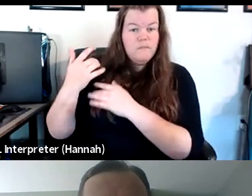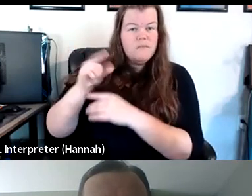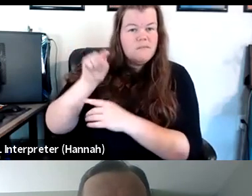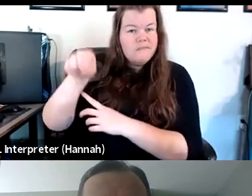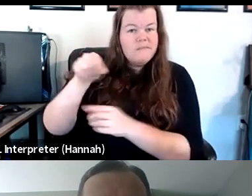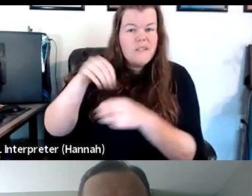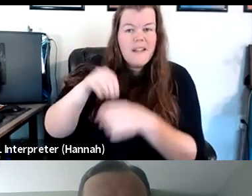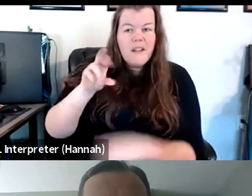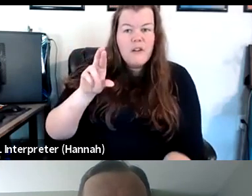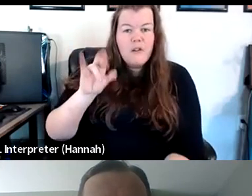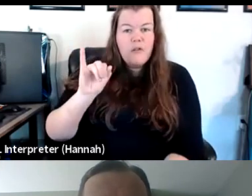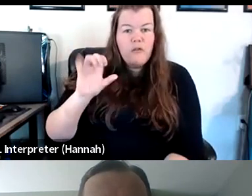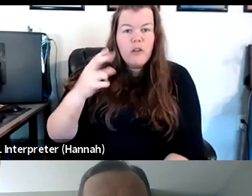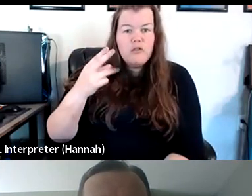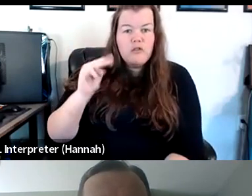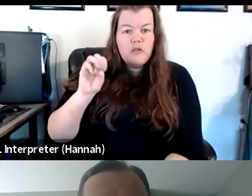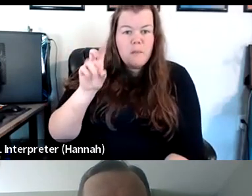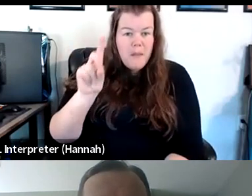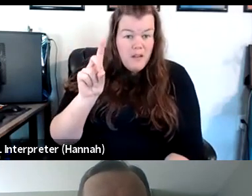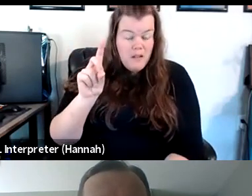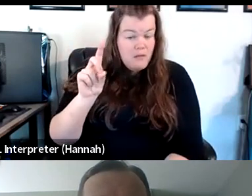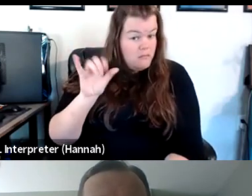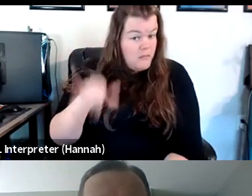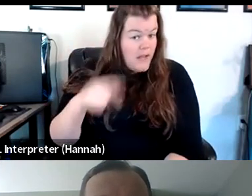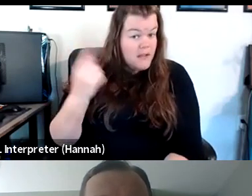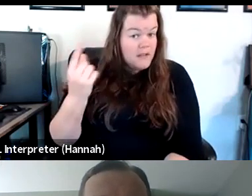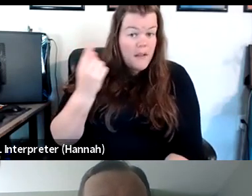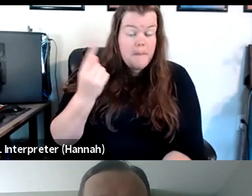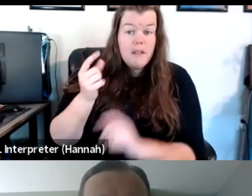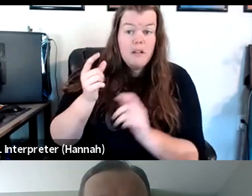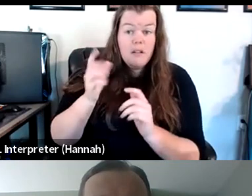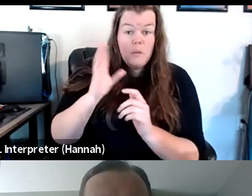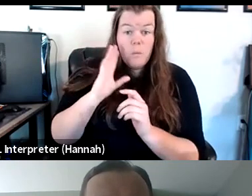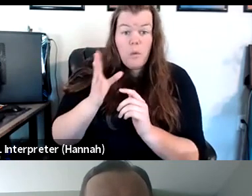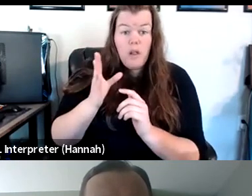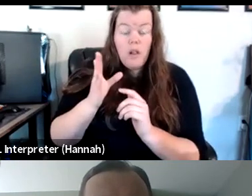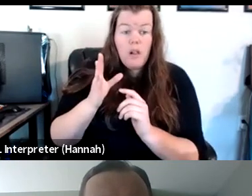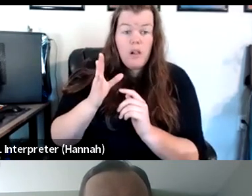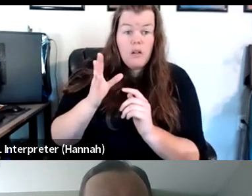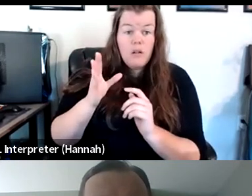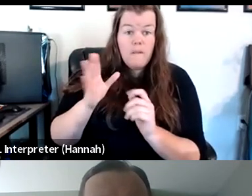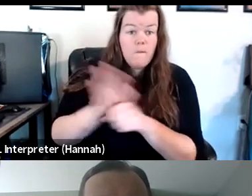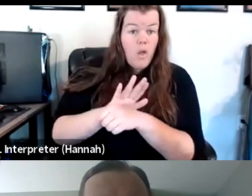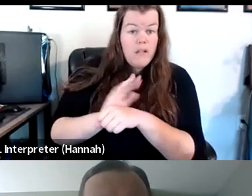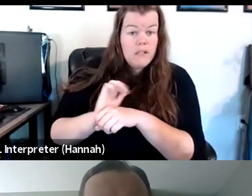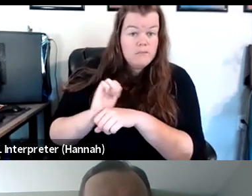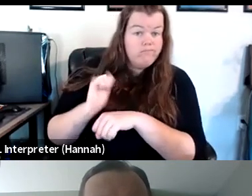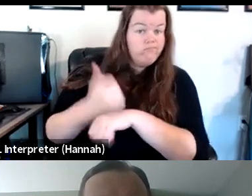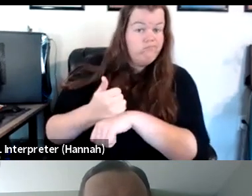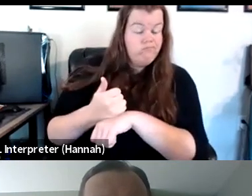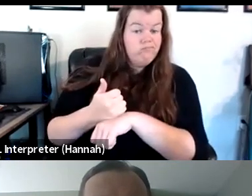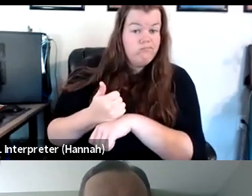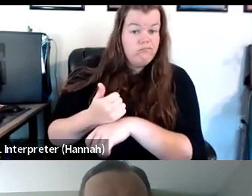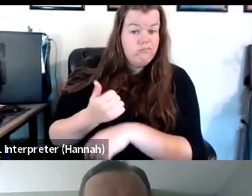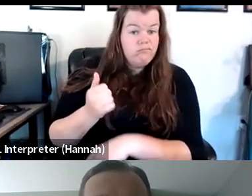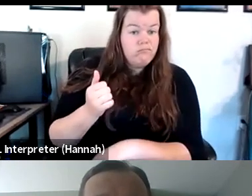to try and start. Is that something that is going to be fully implementable in other areas?